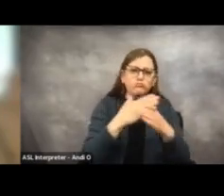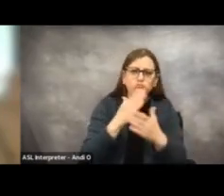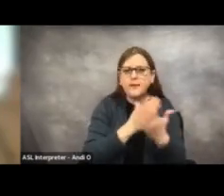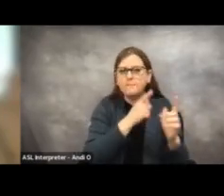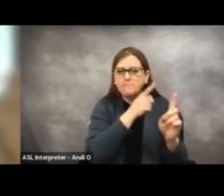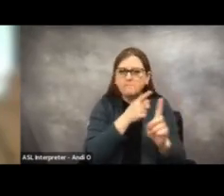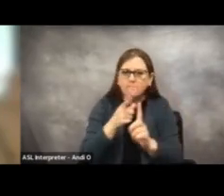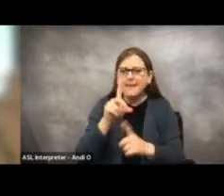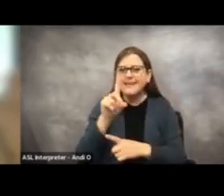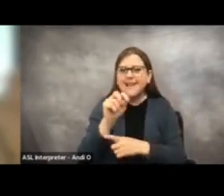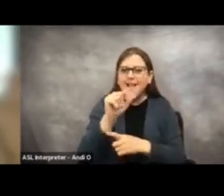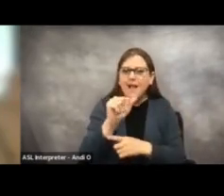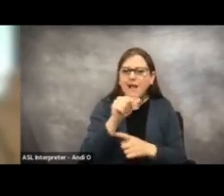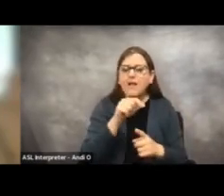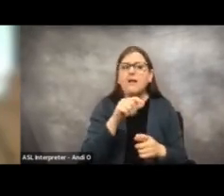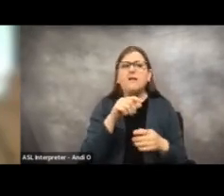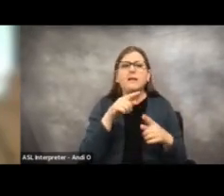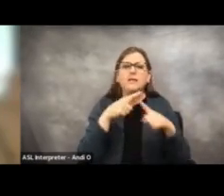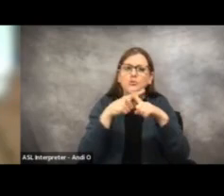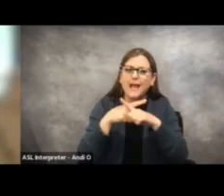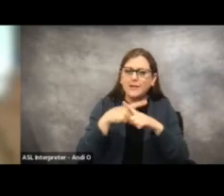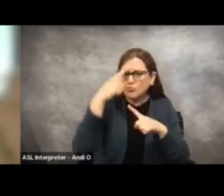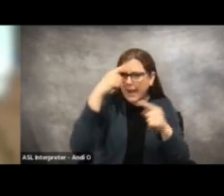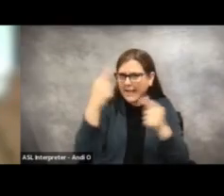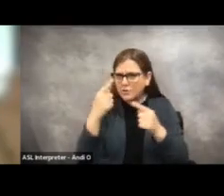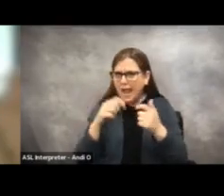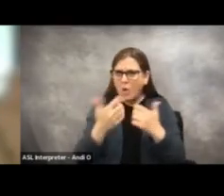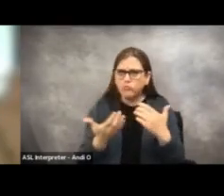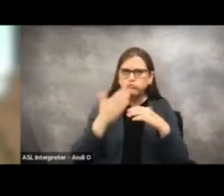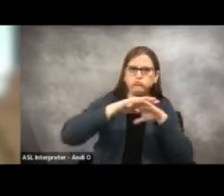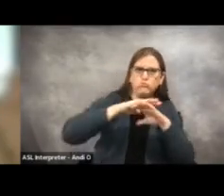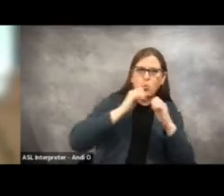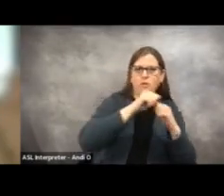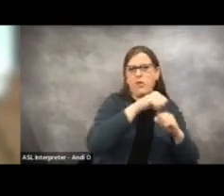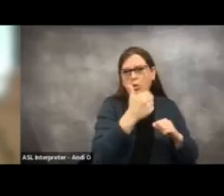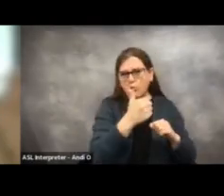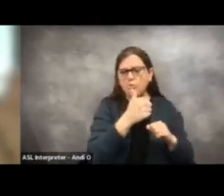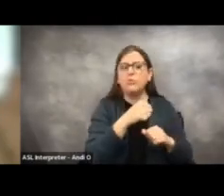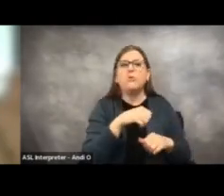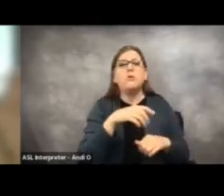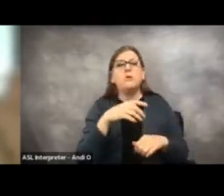with brain injury and the value of brain injury, informed services and programs within the